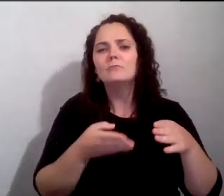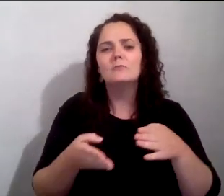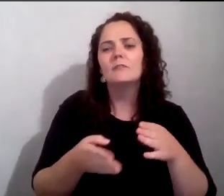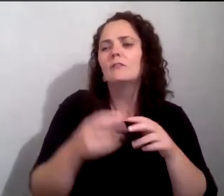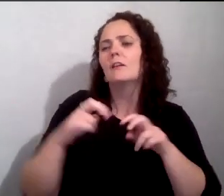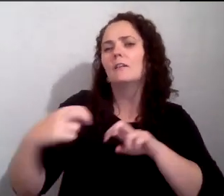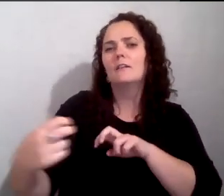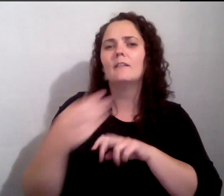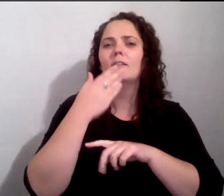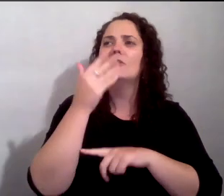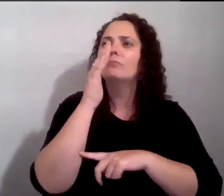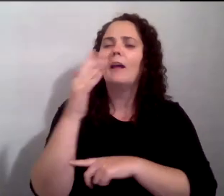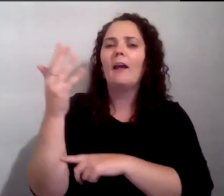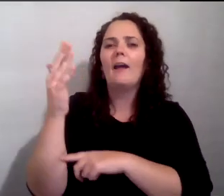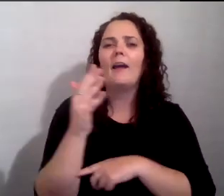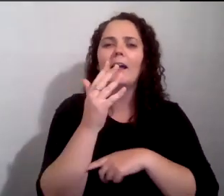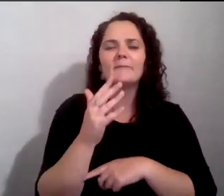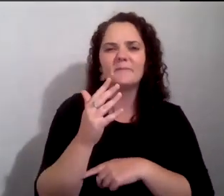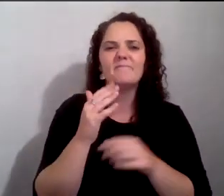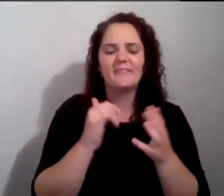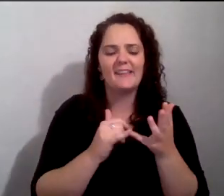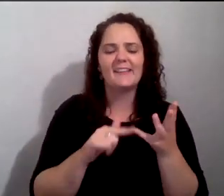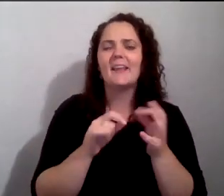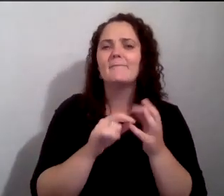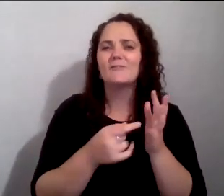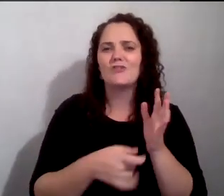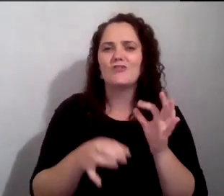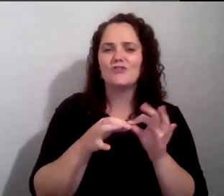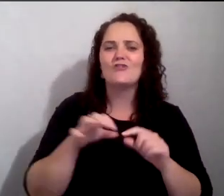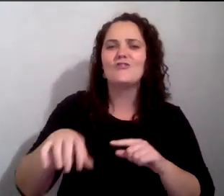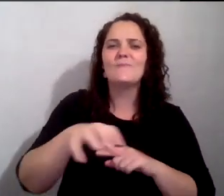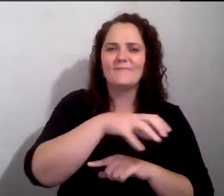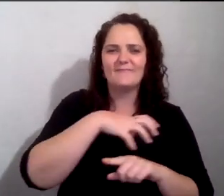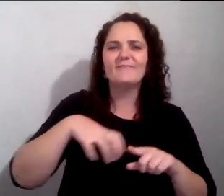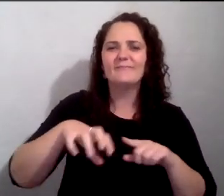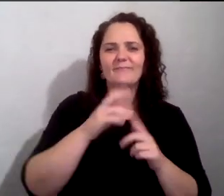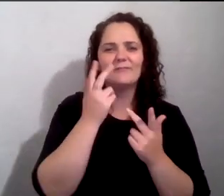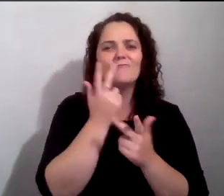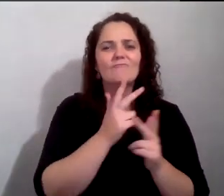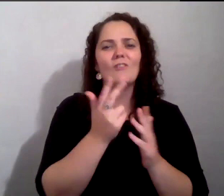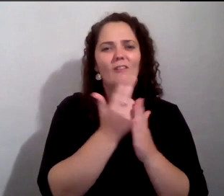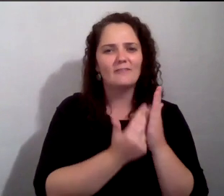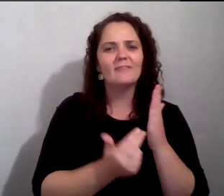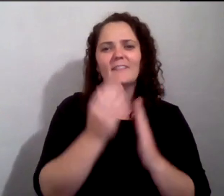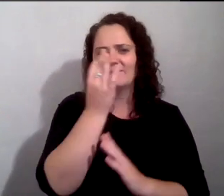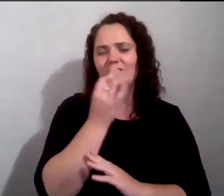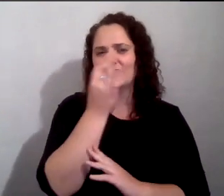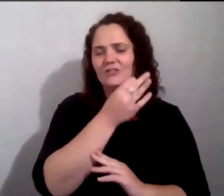Seine, boulevards, cafes, parks, these suburban kind of pleasure grounds. Now this quote from